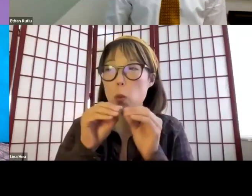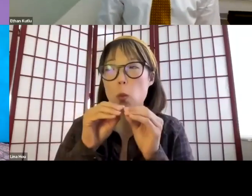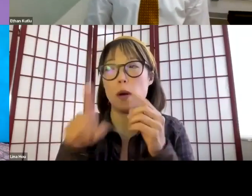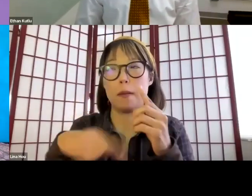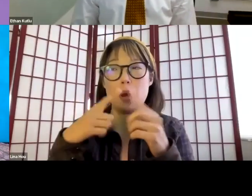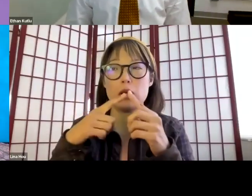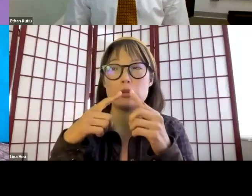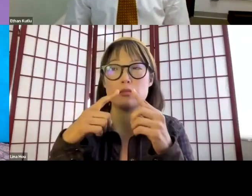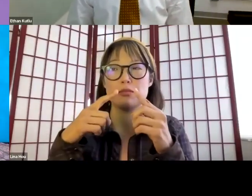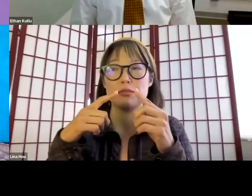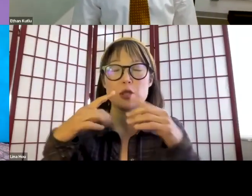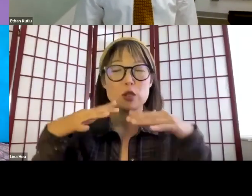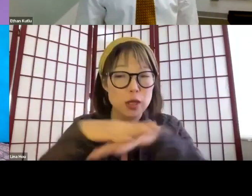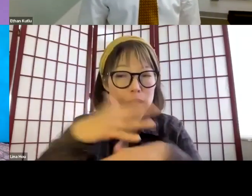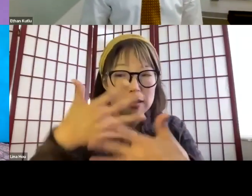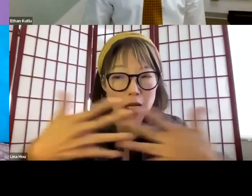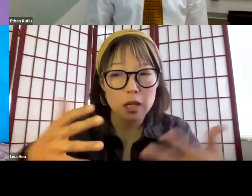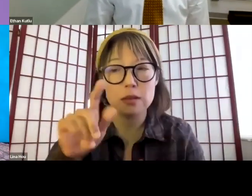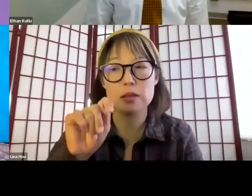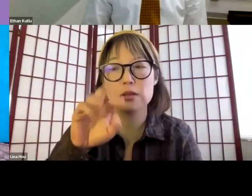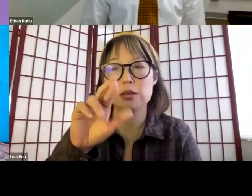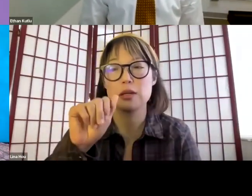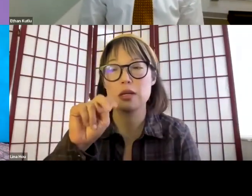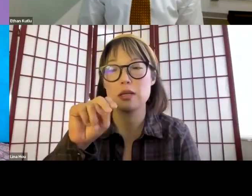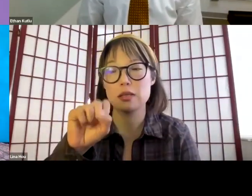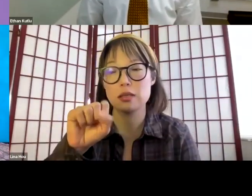I think we should look more at translanguaging.